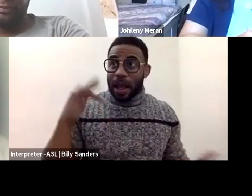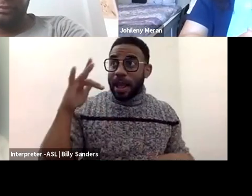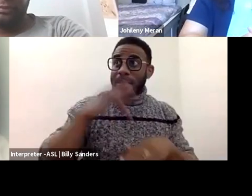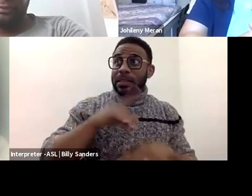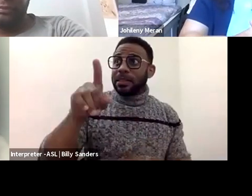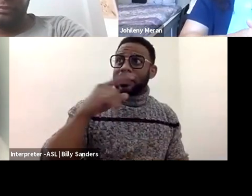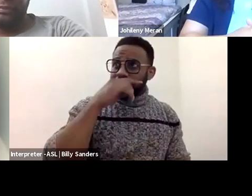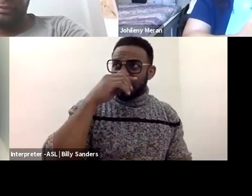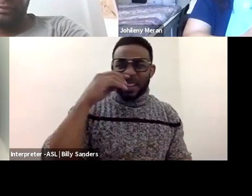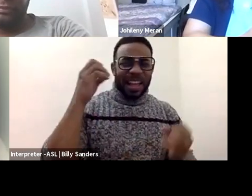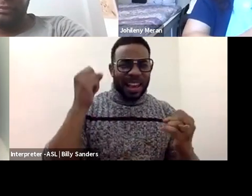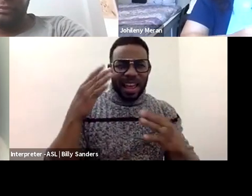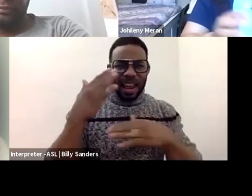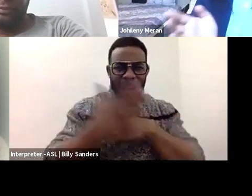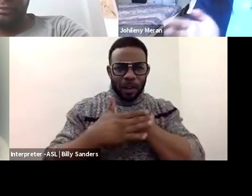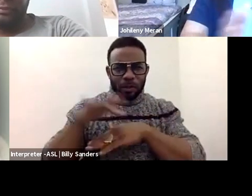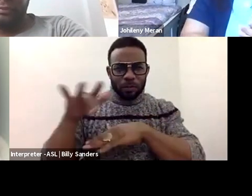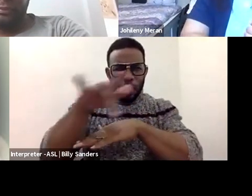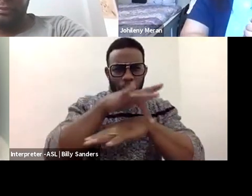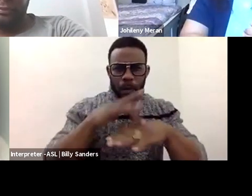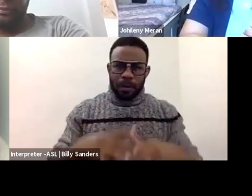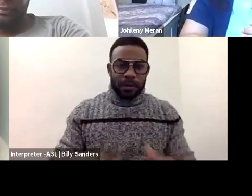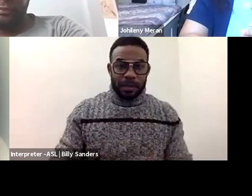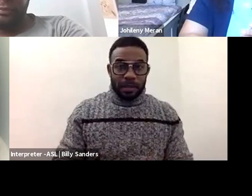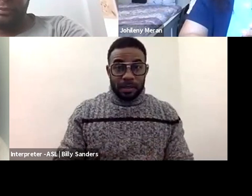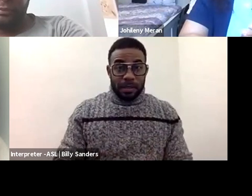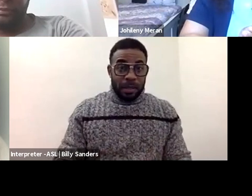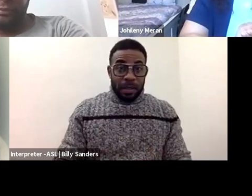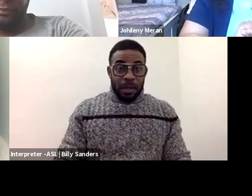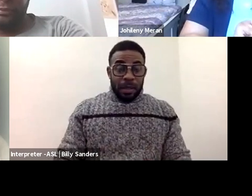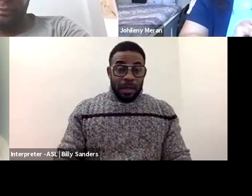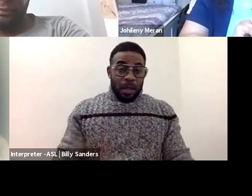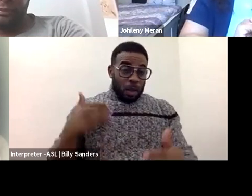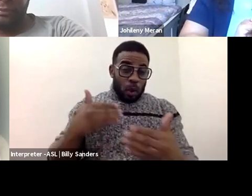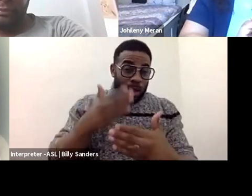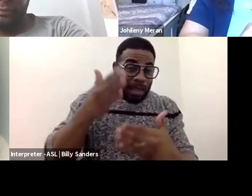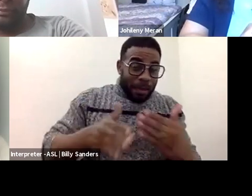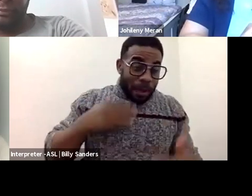10 countries while I was abroad. And like it was toward the end of my experience. So